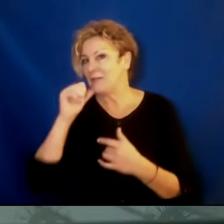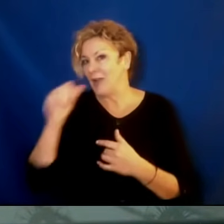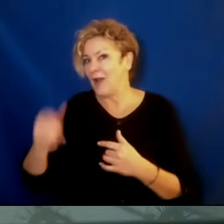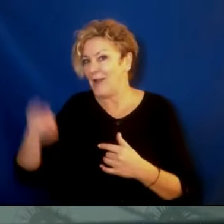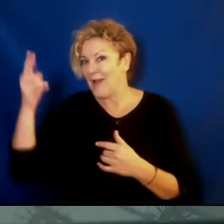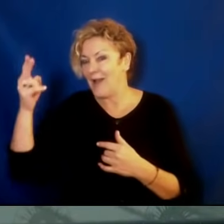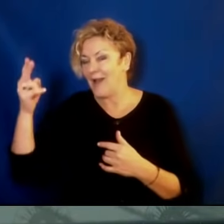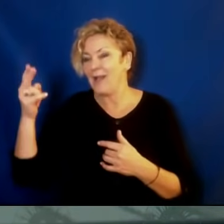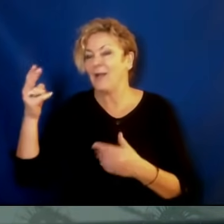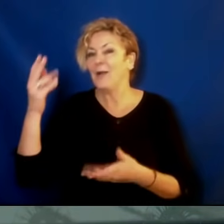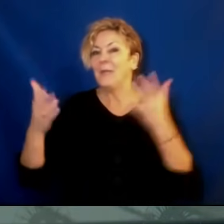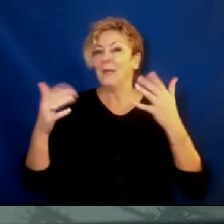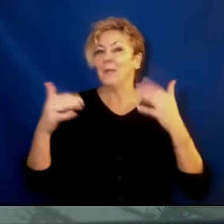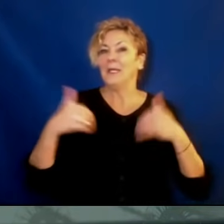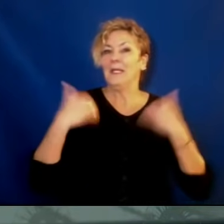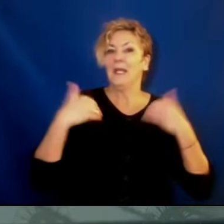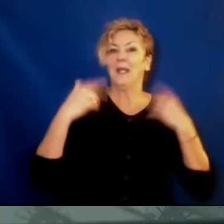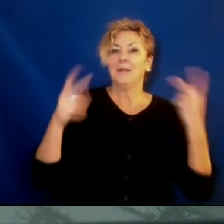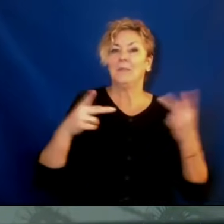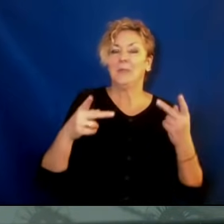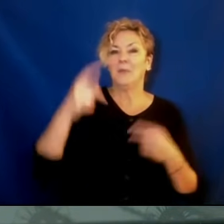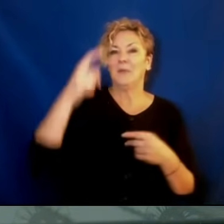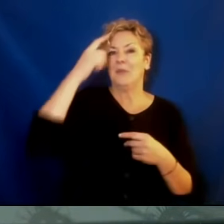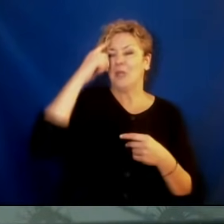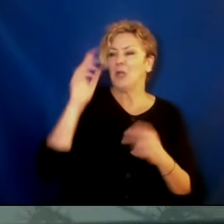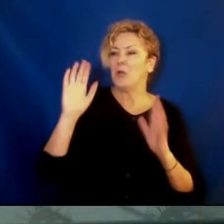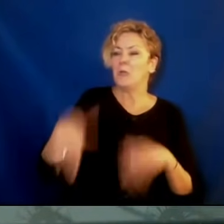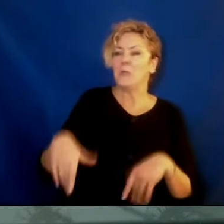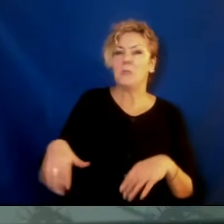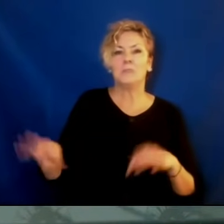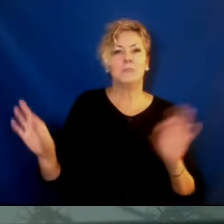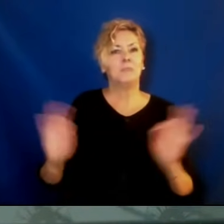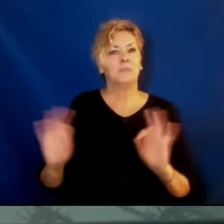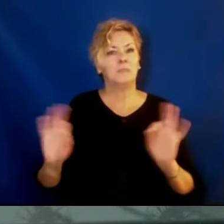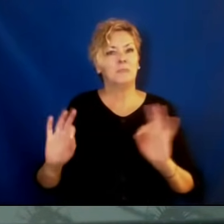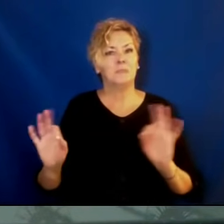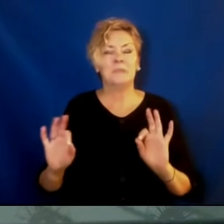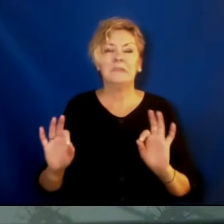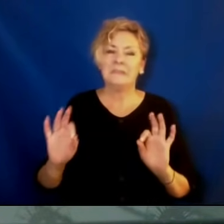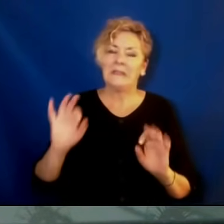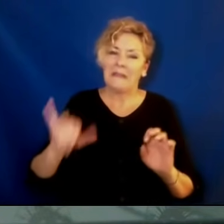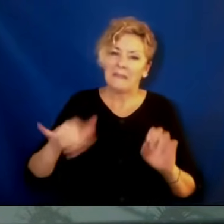If you look at Fraser Health you look at the number of people hospitalized against the